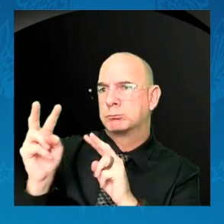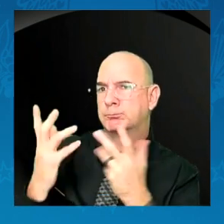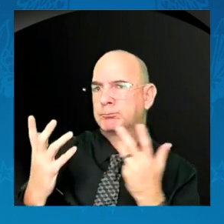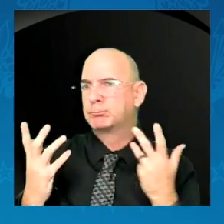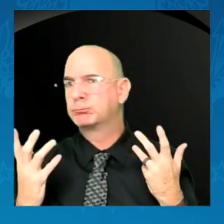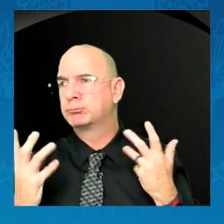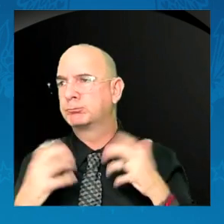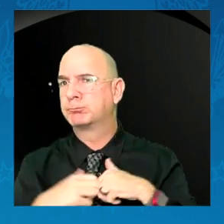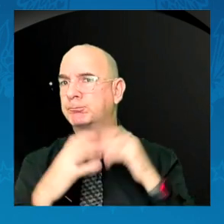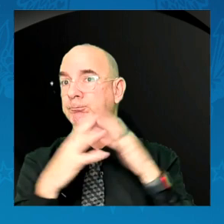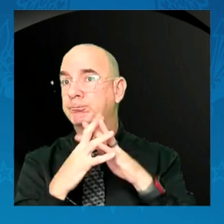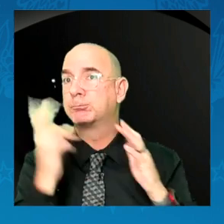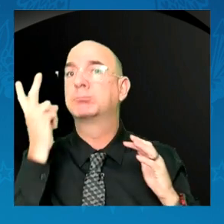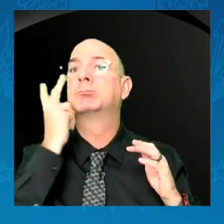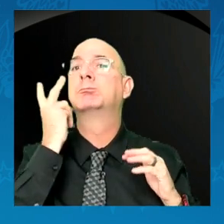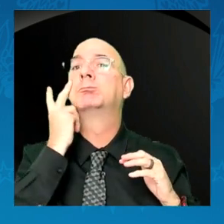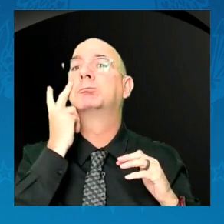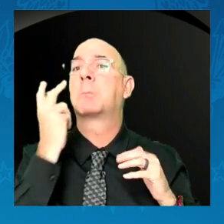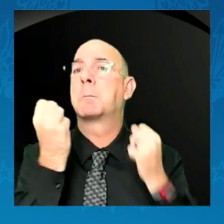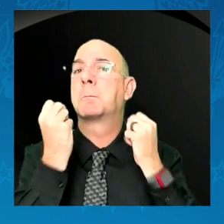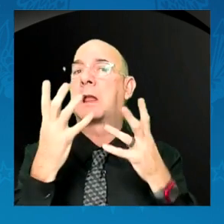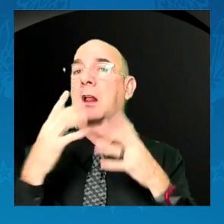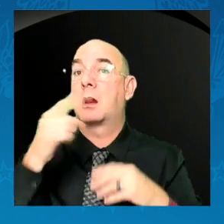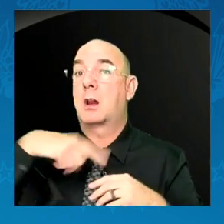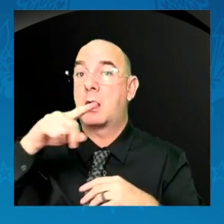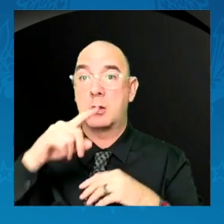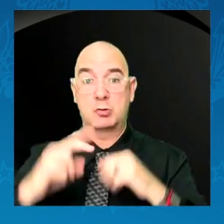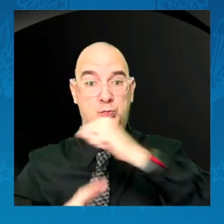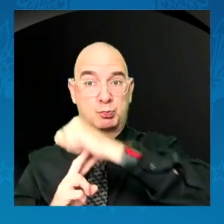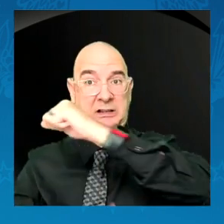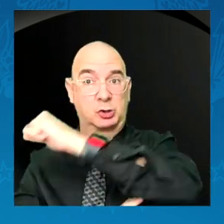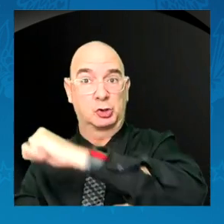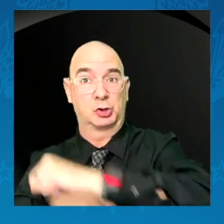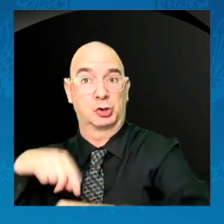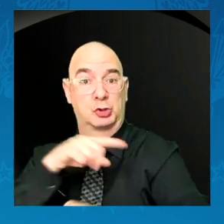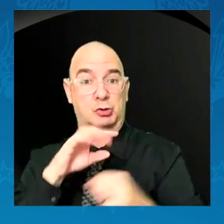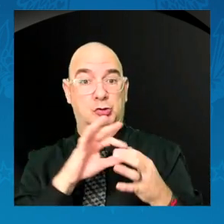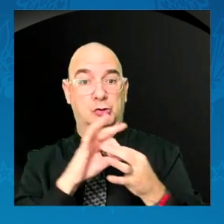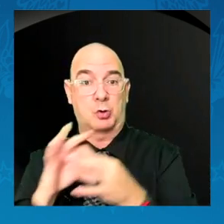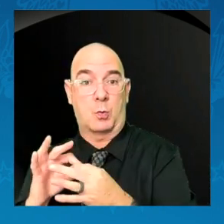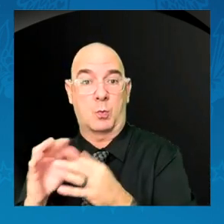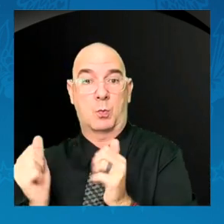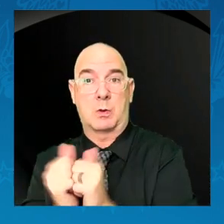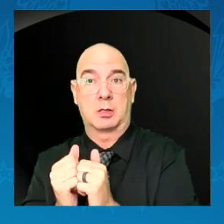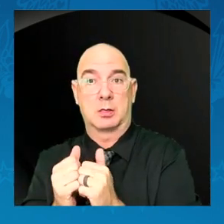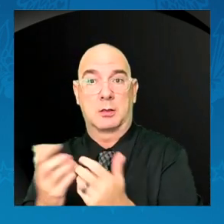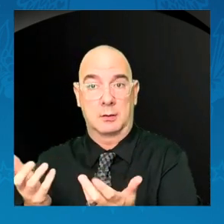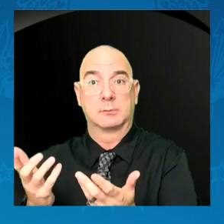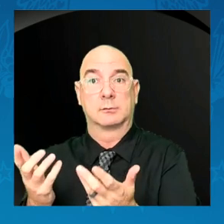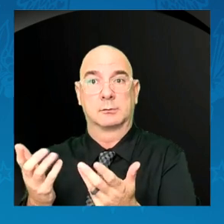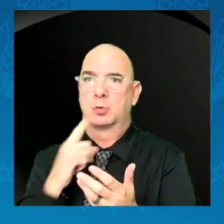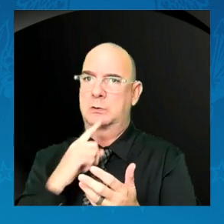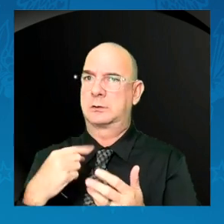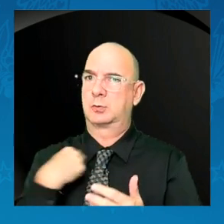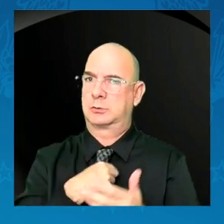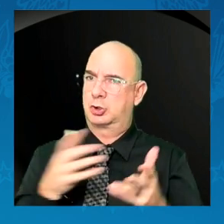and STEM agencies represented at this meeting to support the learners and innovators of the future. As this council well knows,